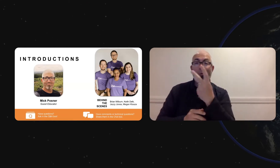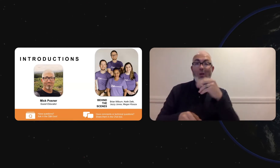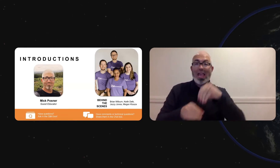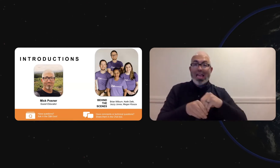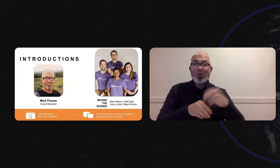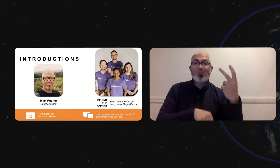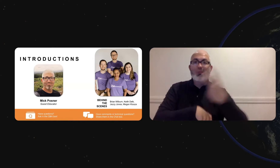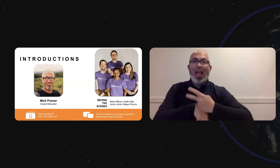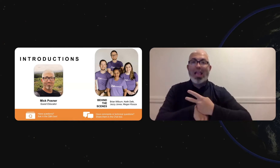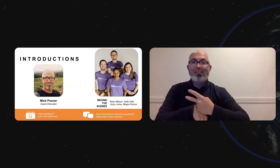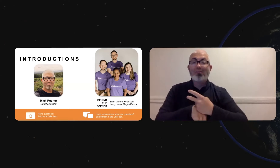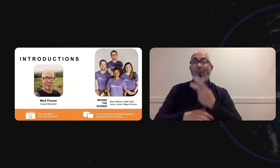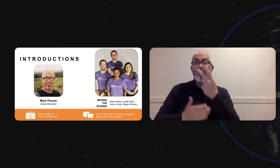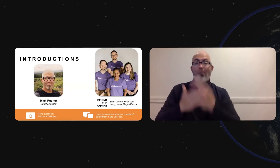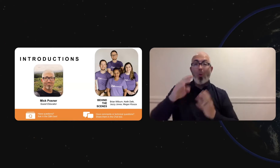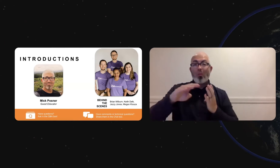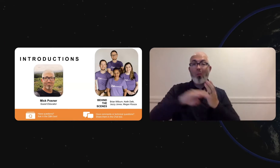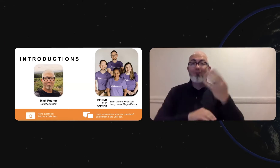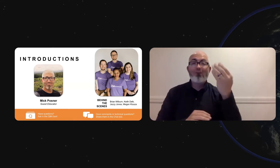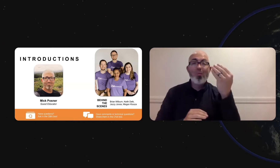I did both of those.